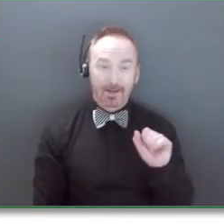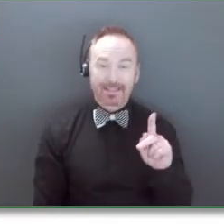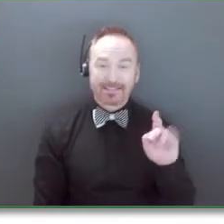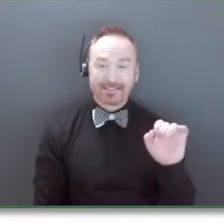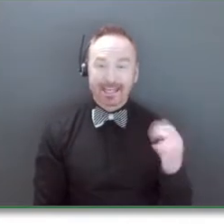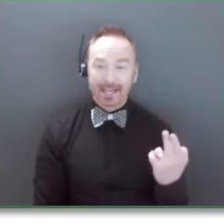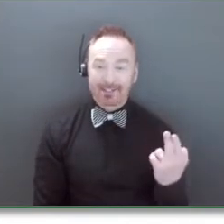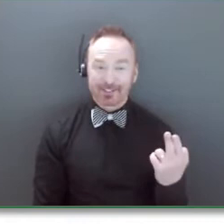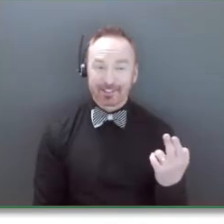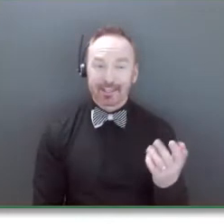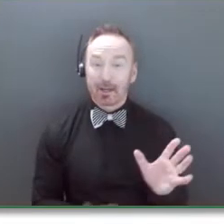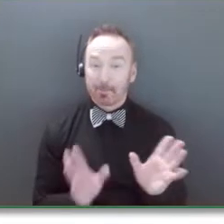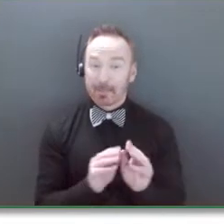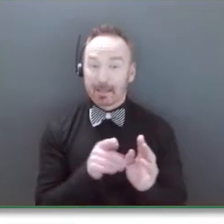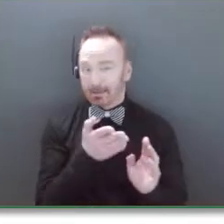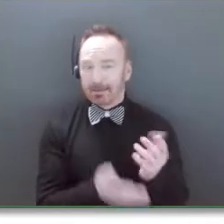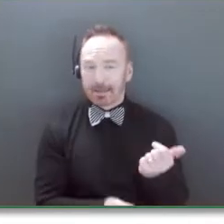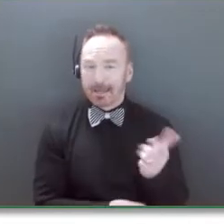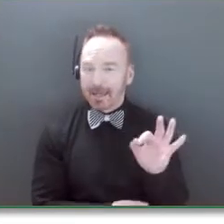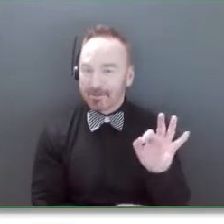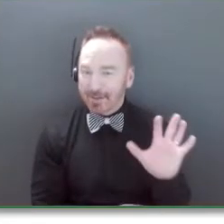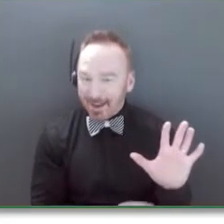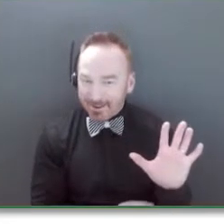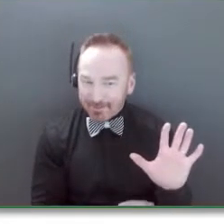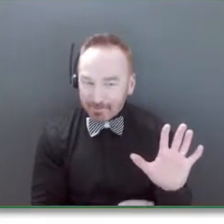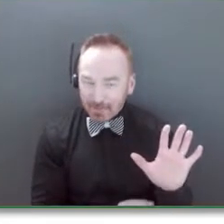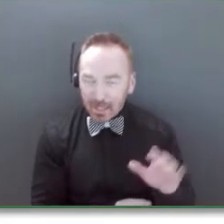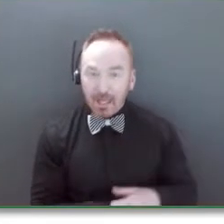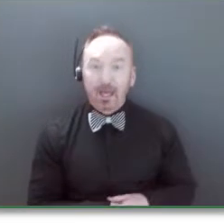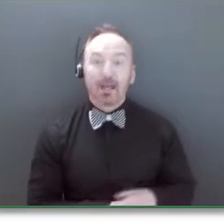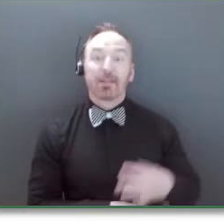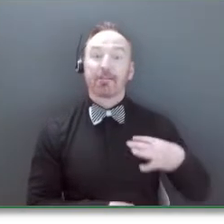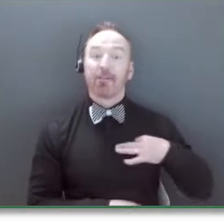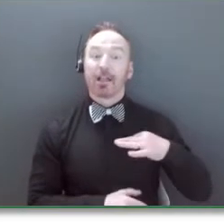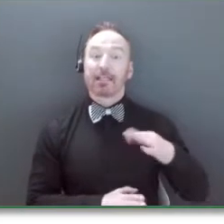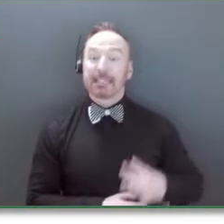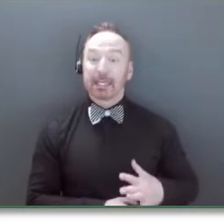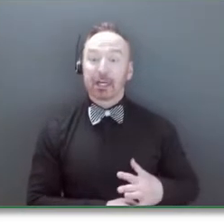What what this volunteer Paul Chermak came up with